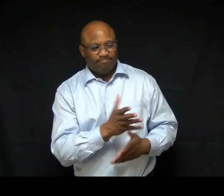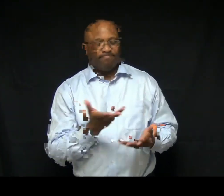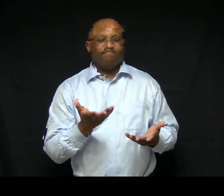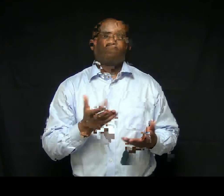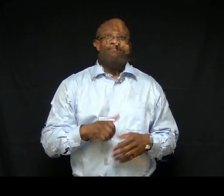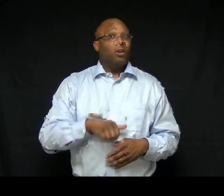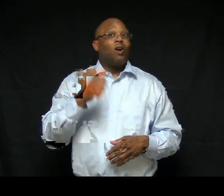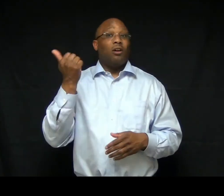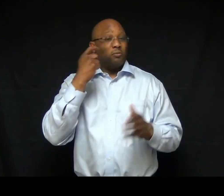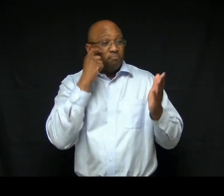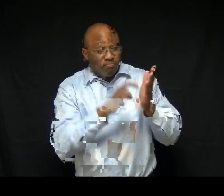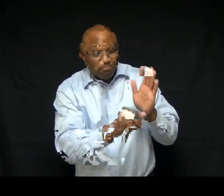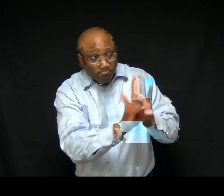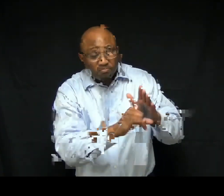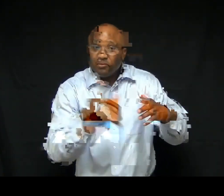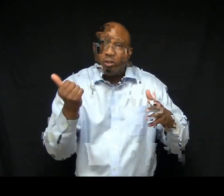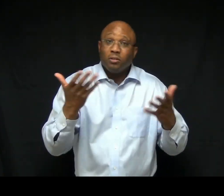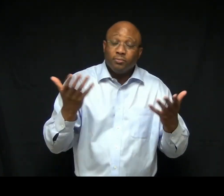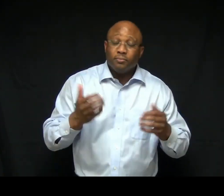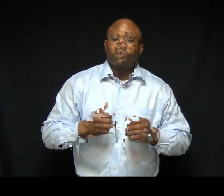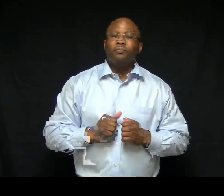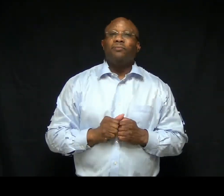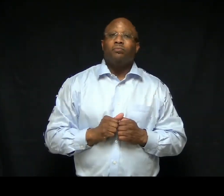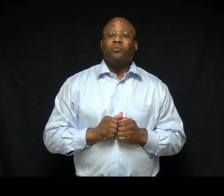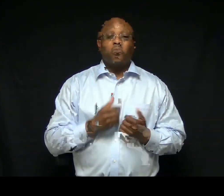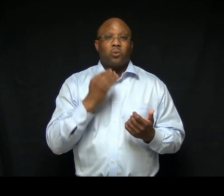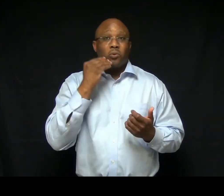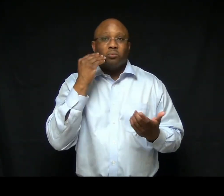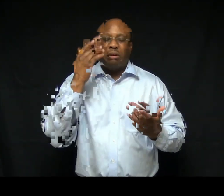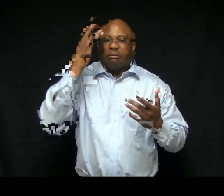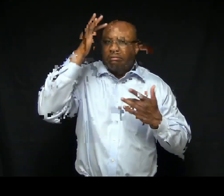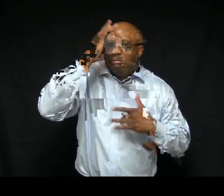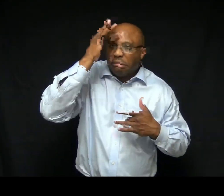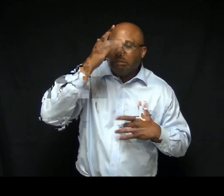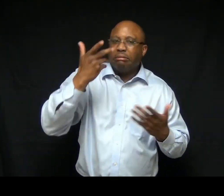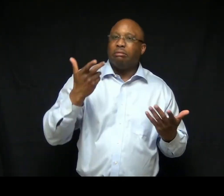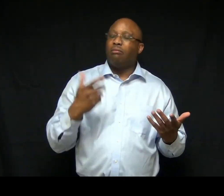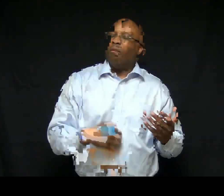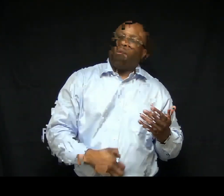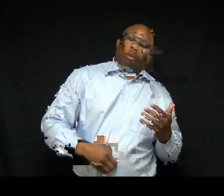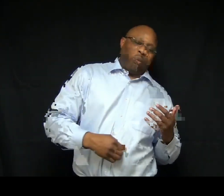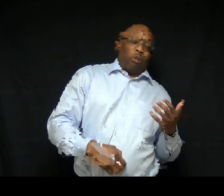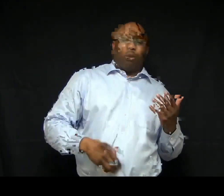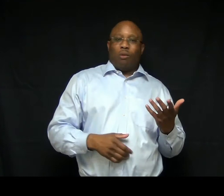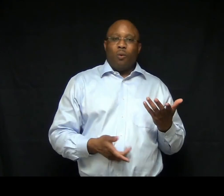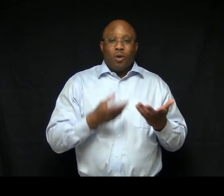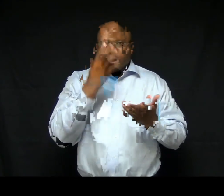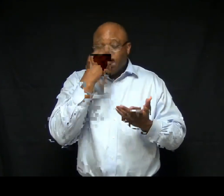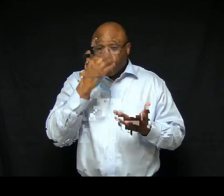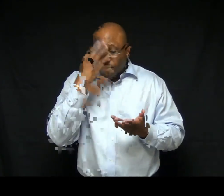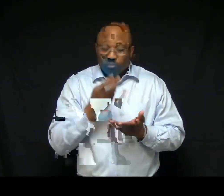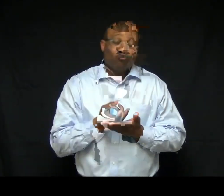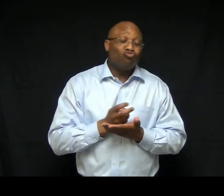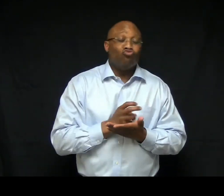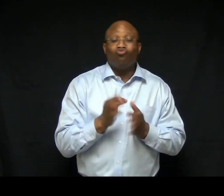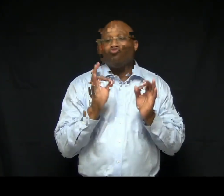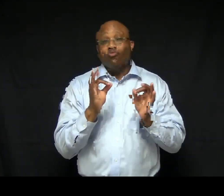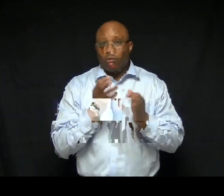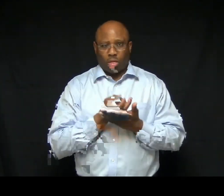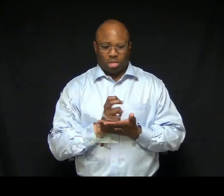taking part in organized activities with peers. Youth may develop physical symptoms